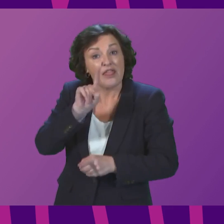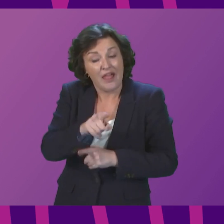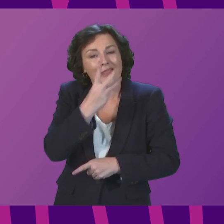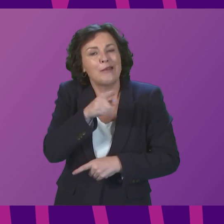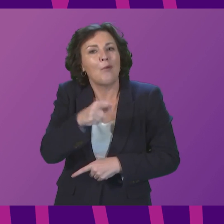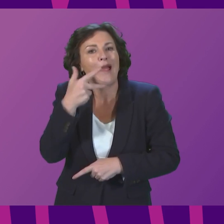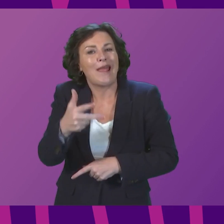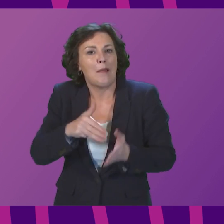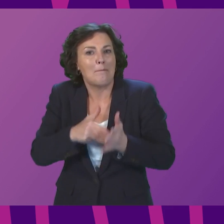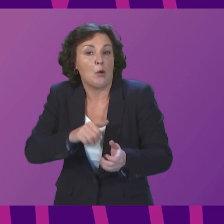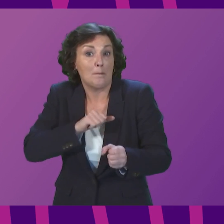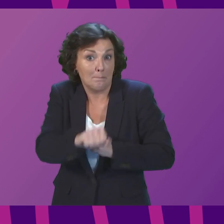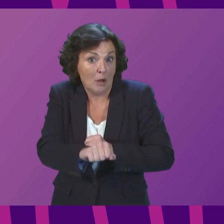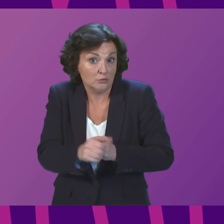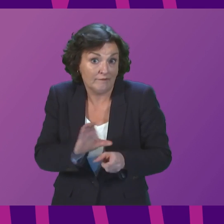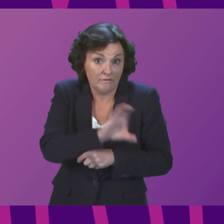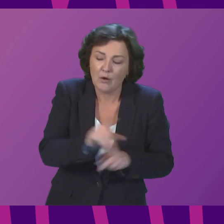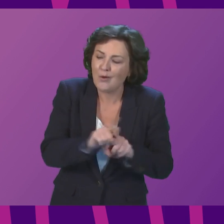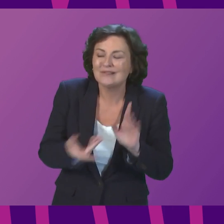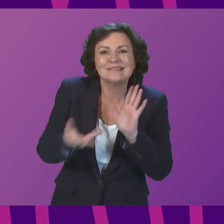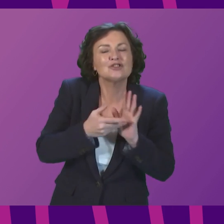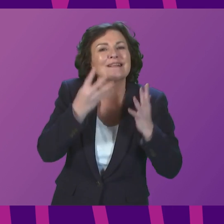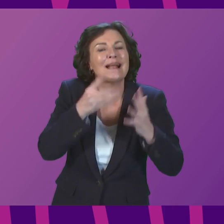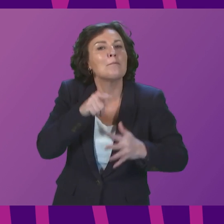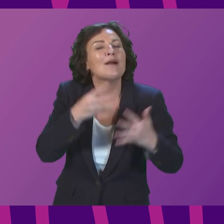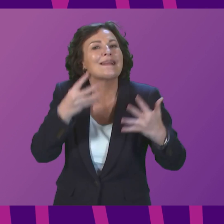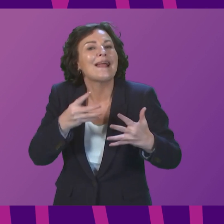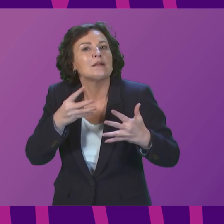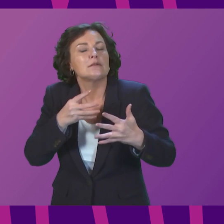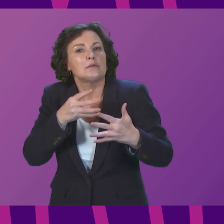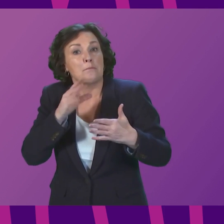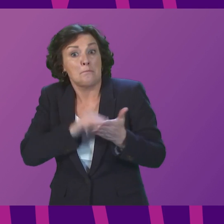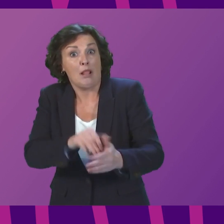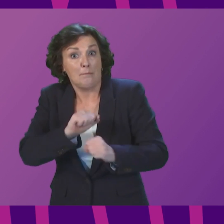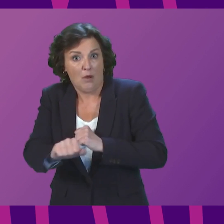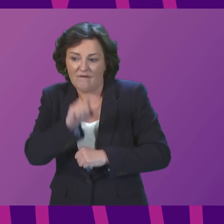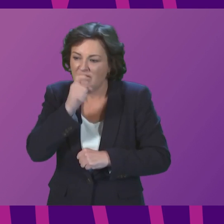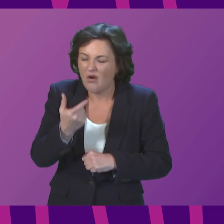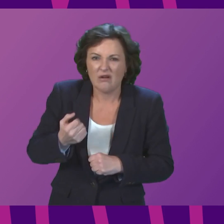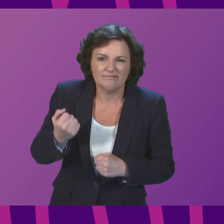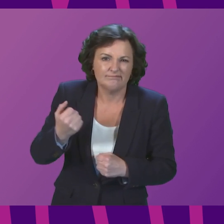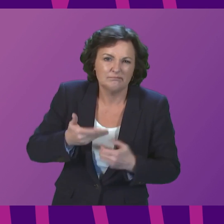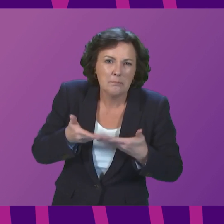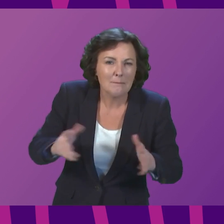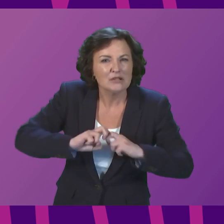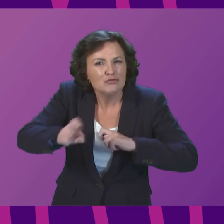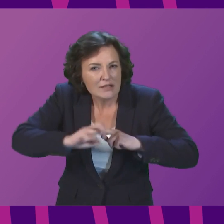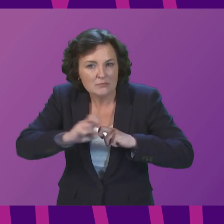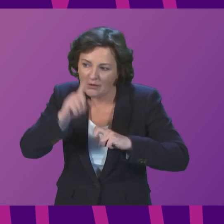An additional £9.9 million is available in this financial year for businesses, public transport and those in the cities who are affected and are most in need.